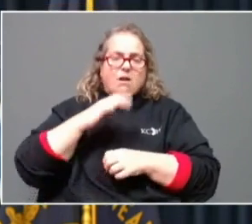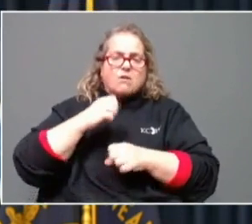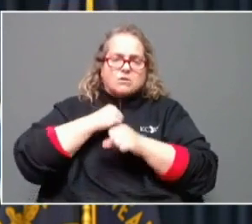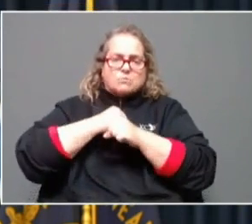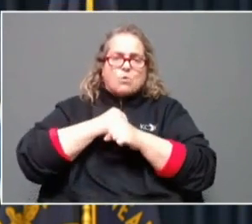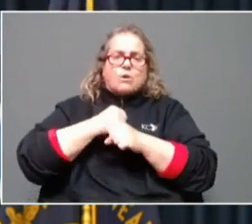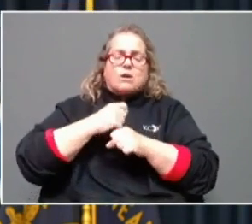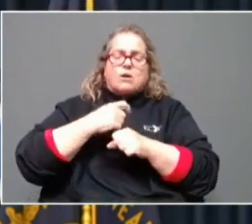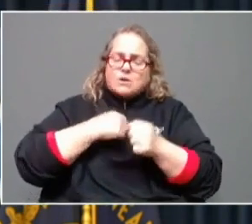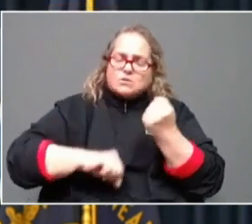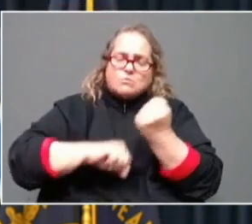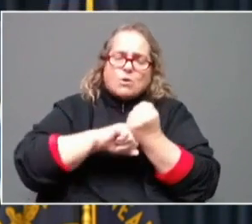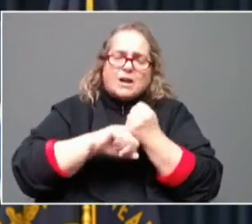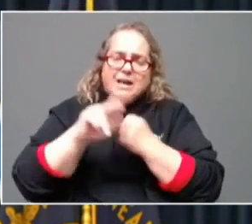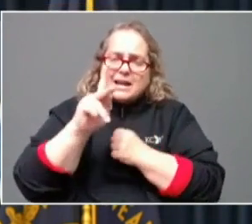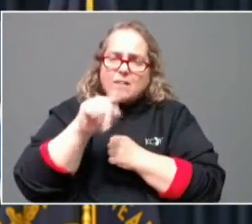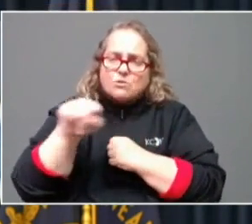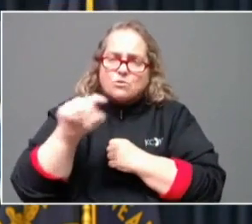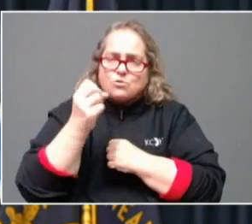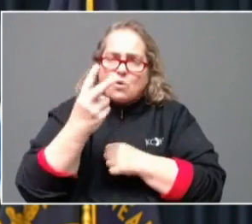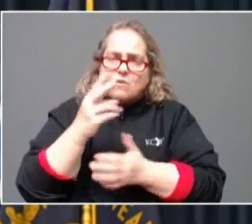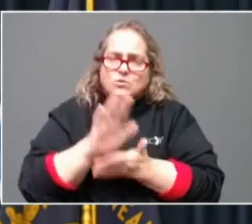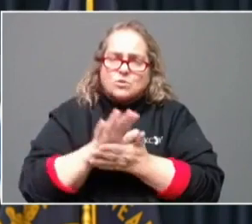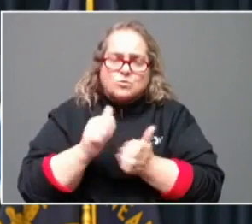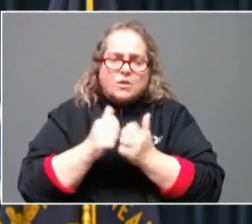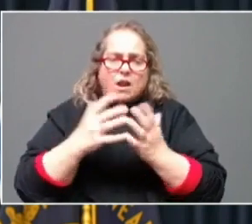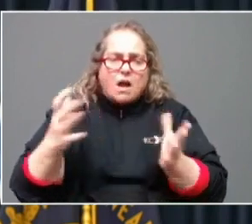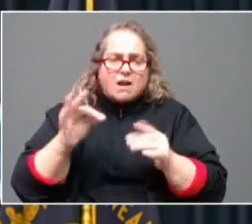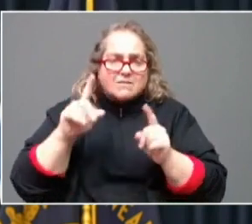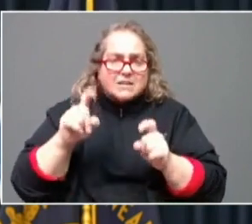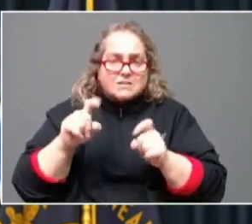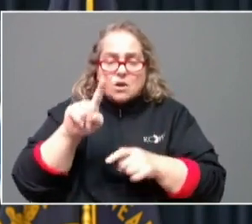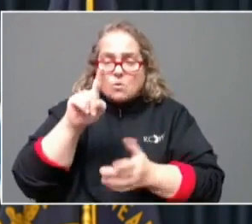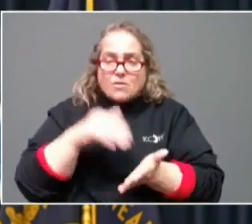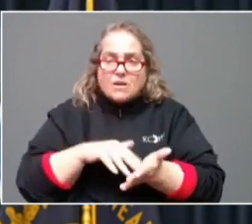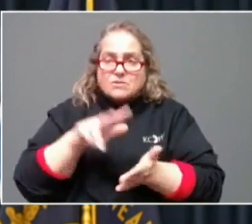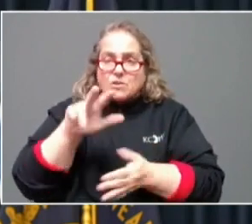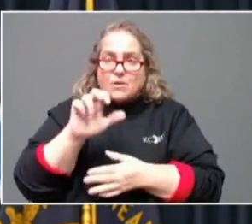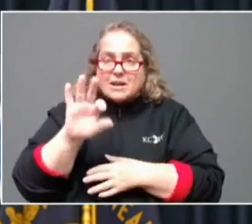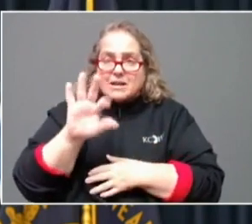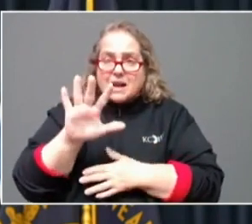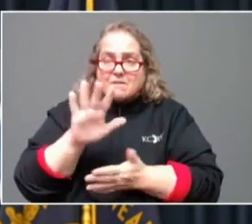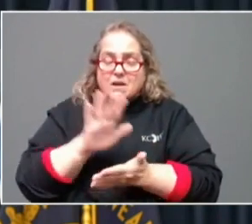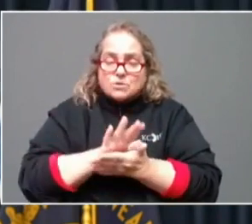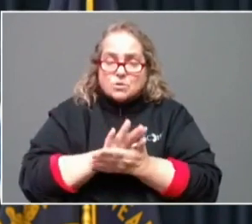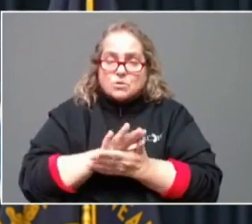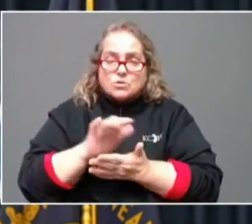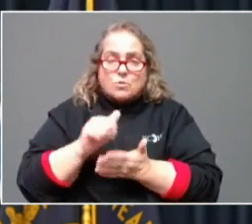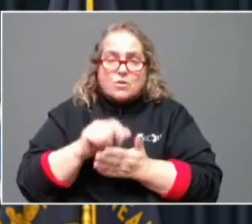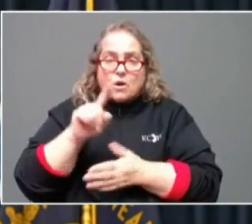testing. So 1,395 schools across 105 counties are enrolled in our K-12